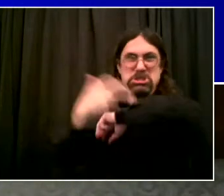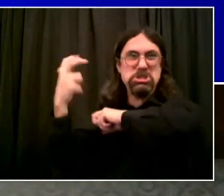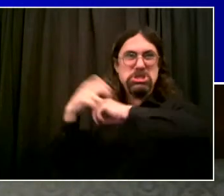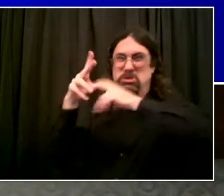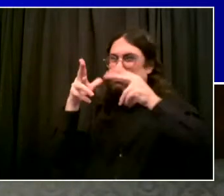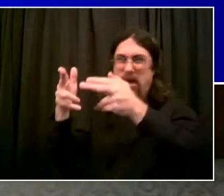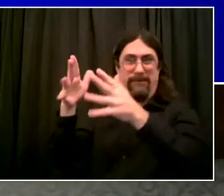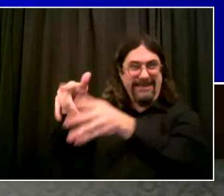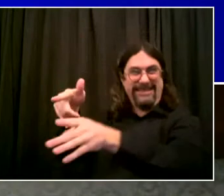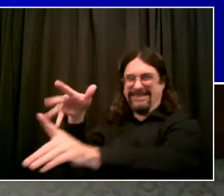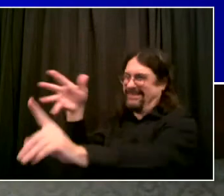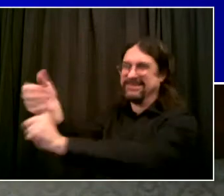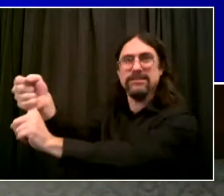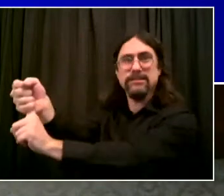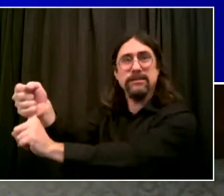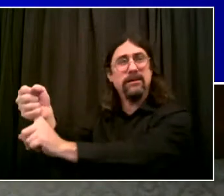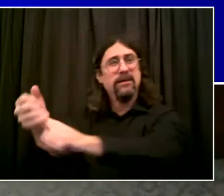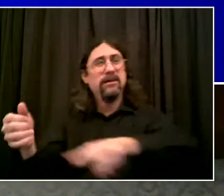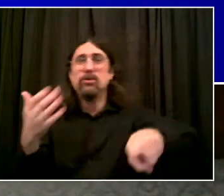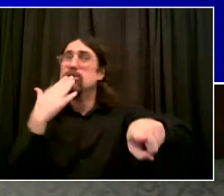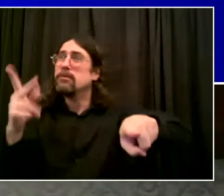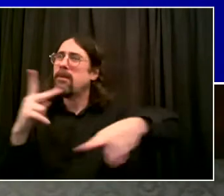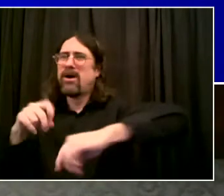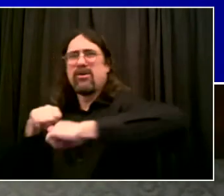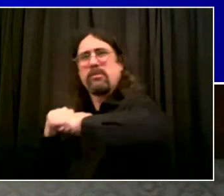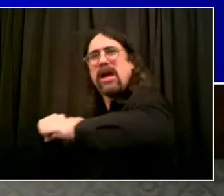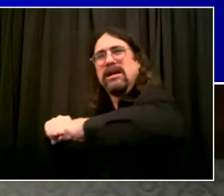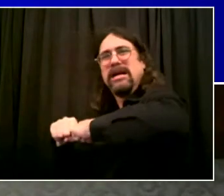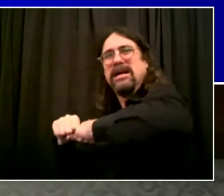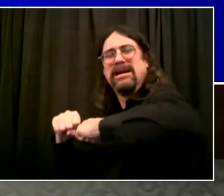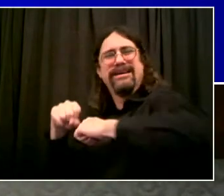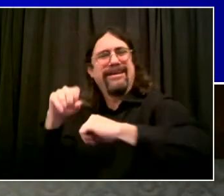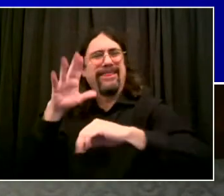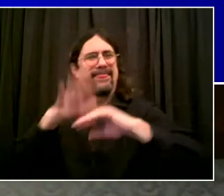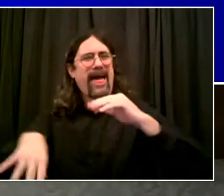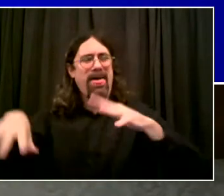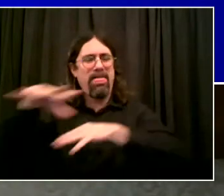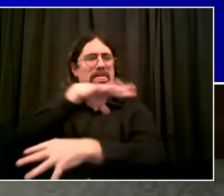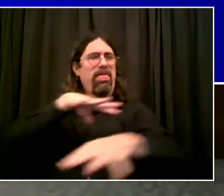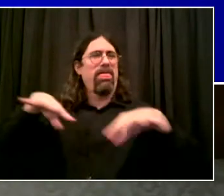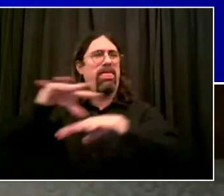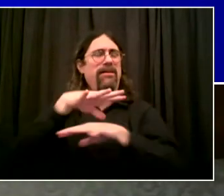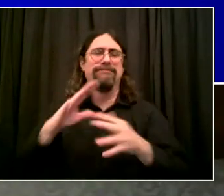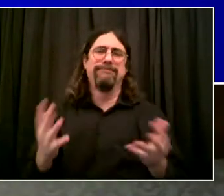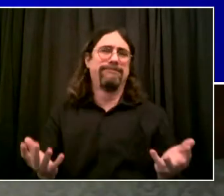BLASIO, FOR HEARING OUR CALL , BRINGING THE PRECINCT COMMANDER ELECTION PROCESS